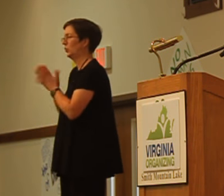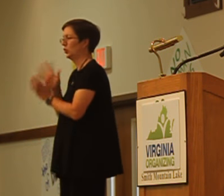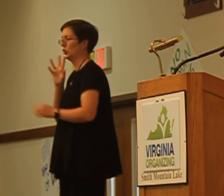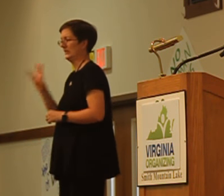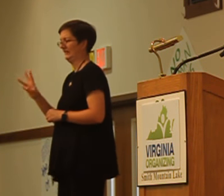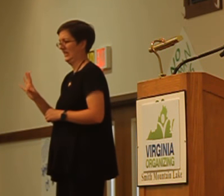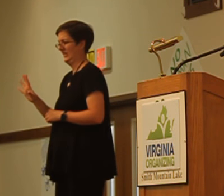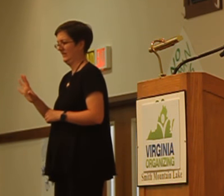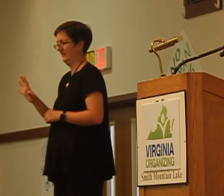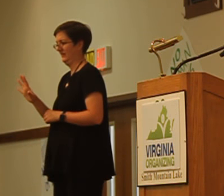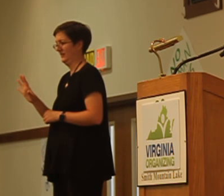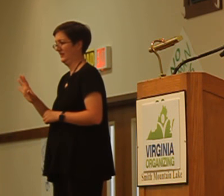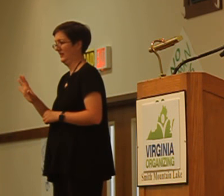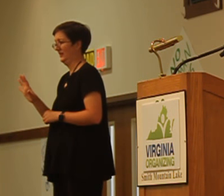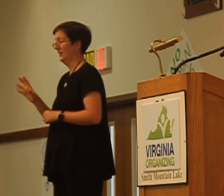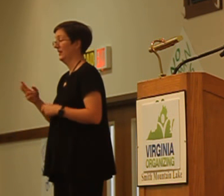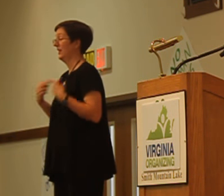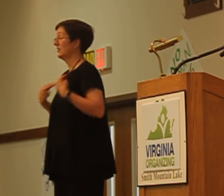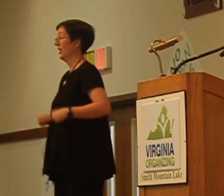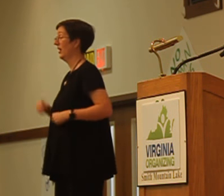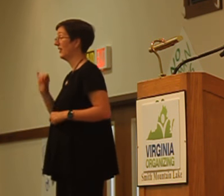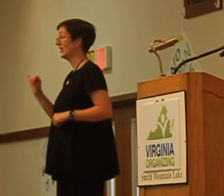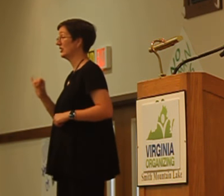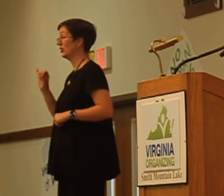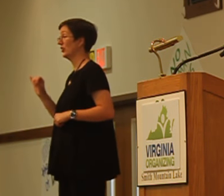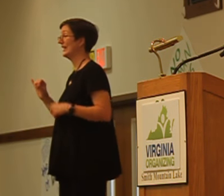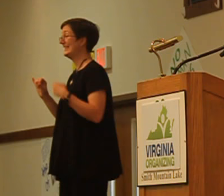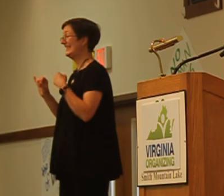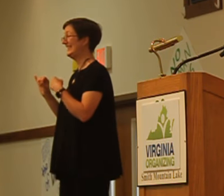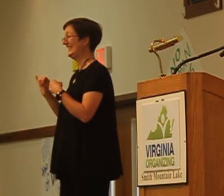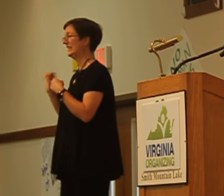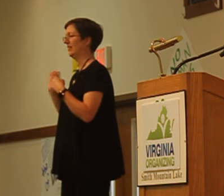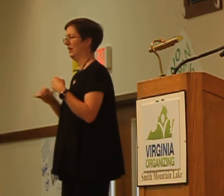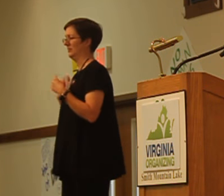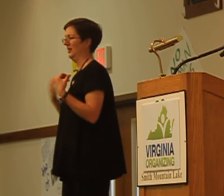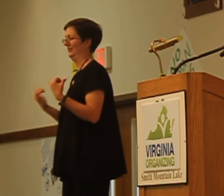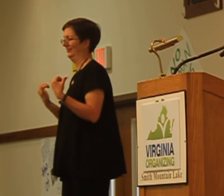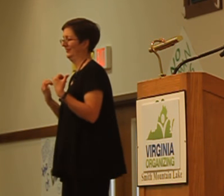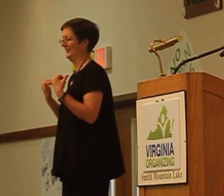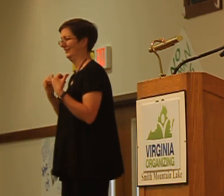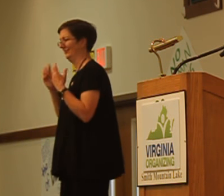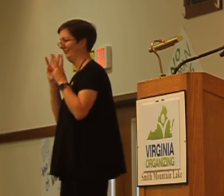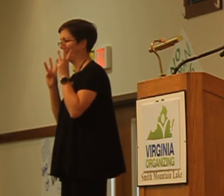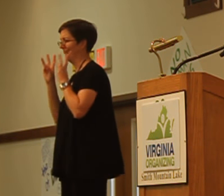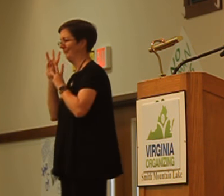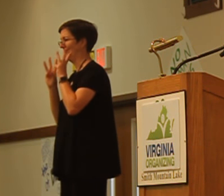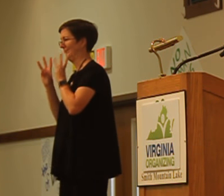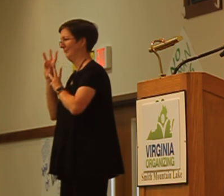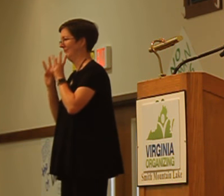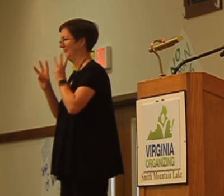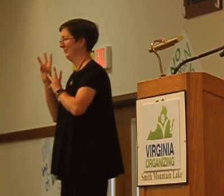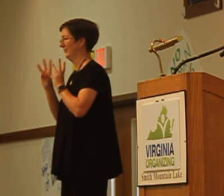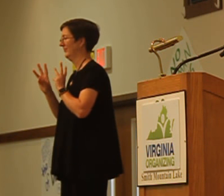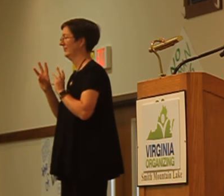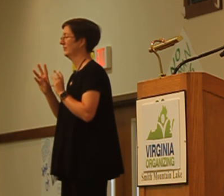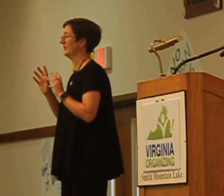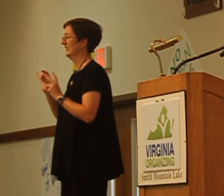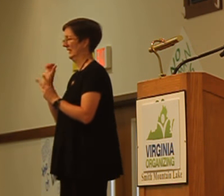So the healthcare forum is my new stage, my new project, and the educational system,